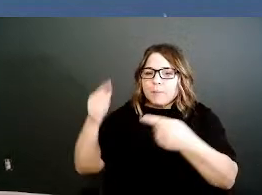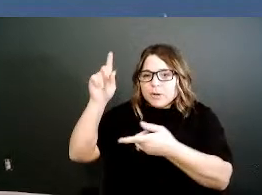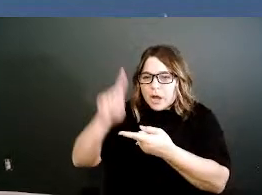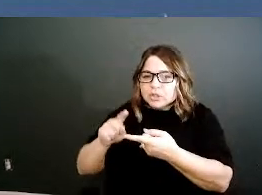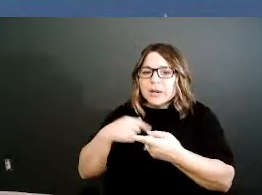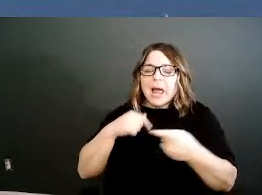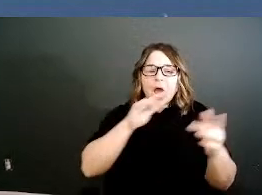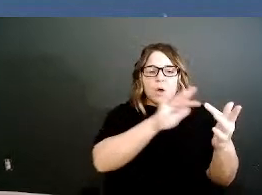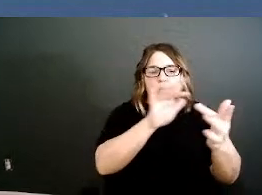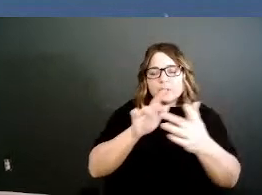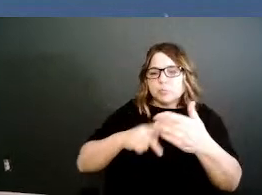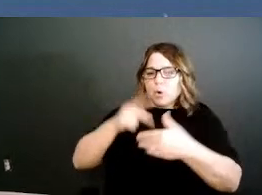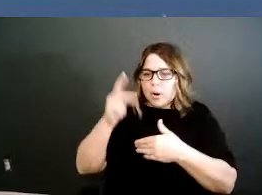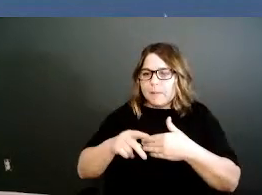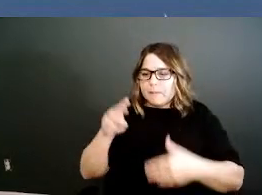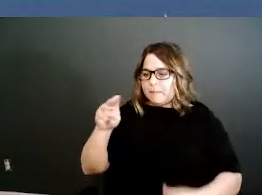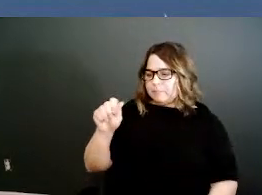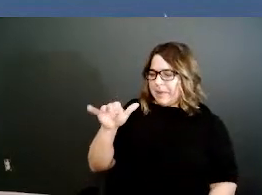SO ITEM FOR THE COMMUNITY OF RESEARCH HUB AND $100,000